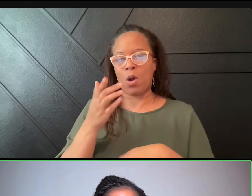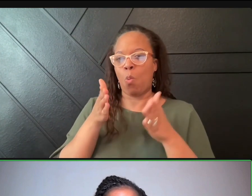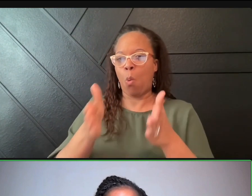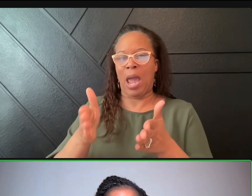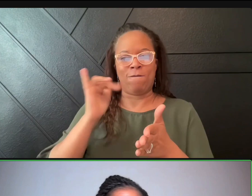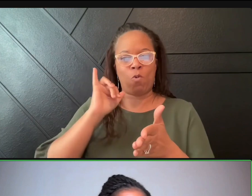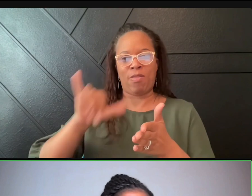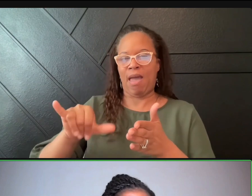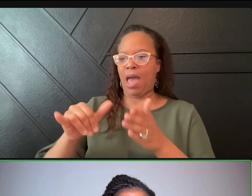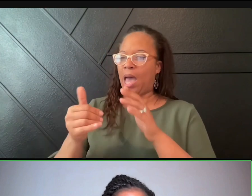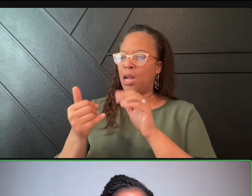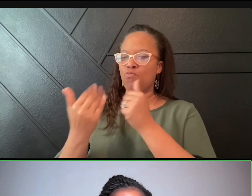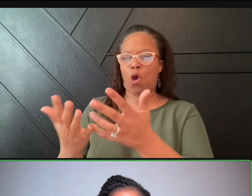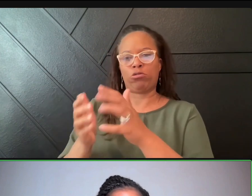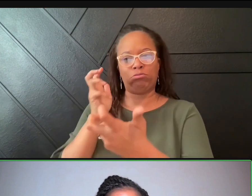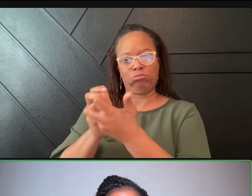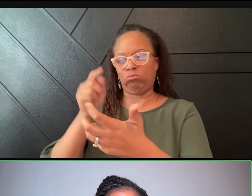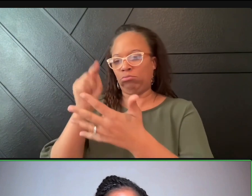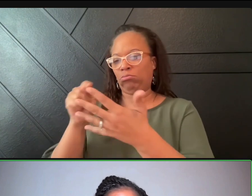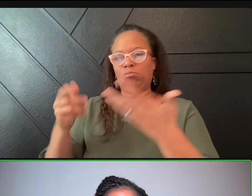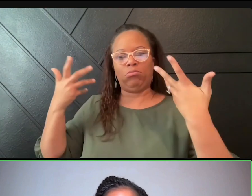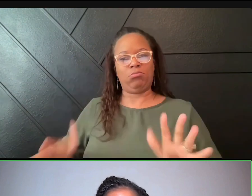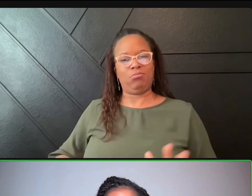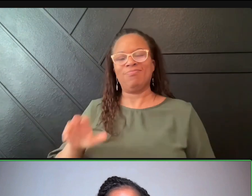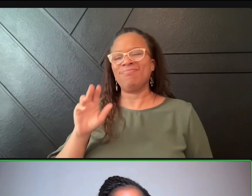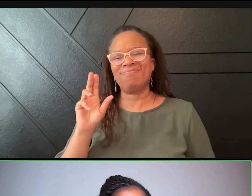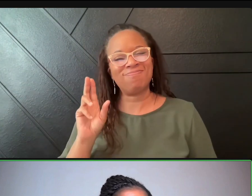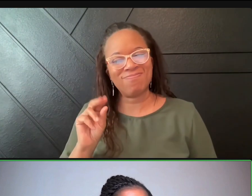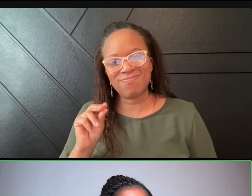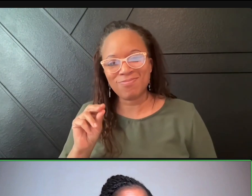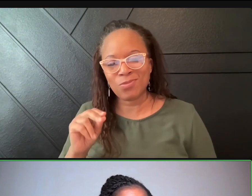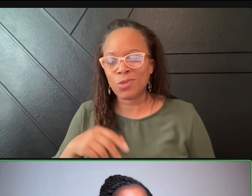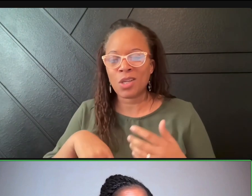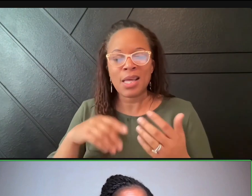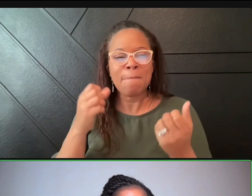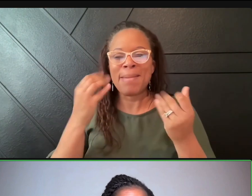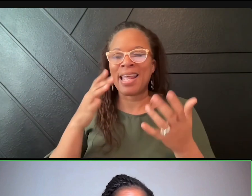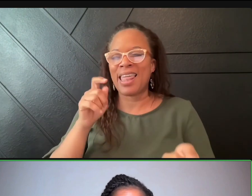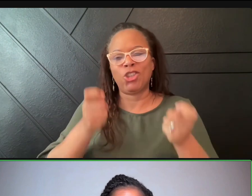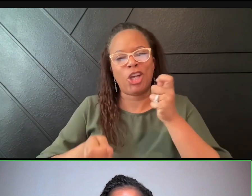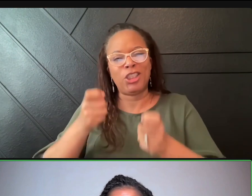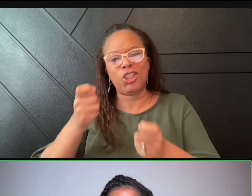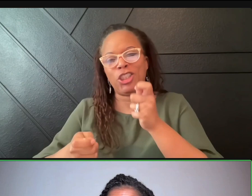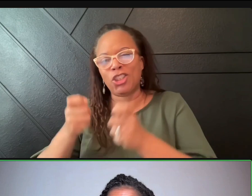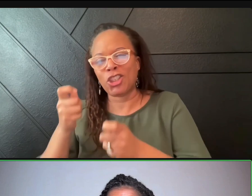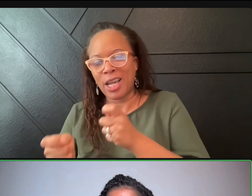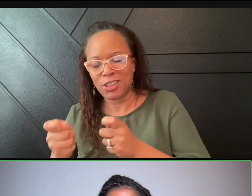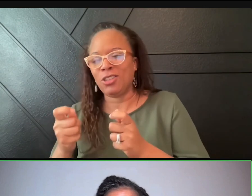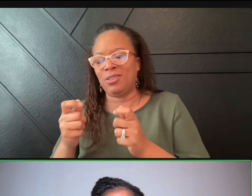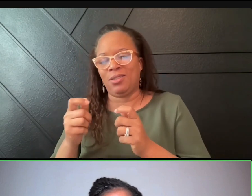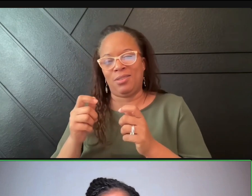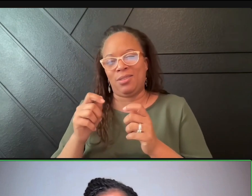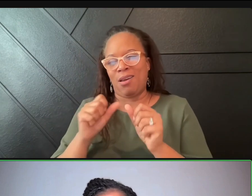some flexibility or even creativity because there may be an approach that matches one student but not the other.